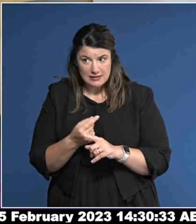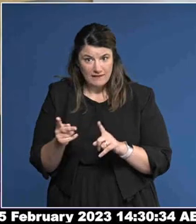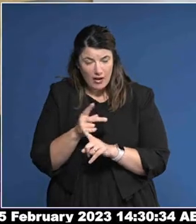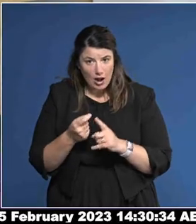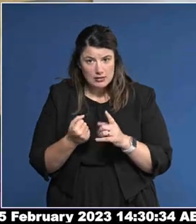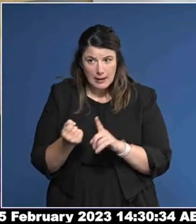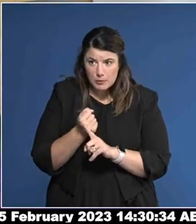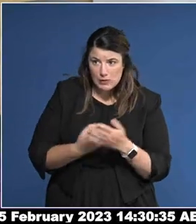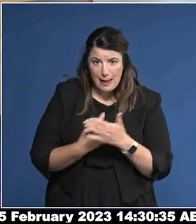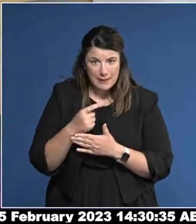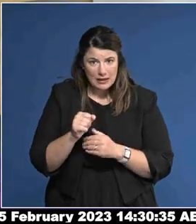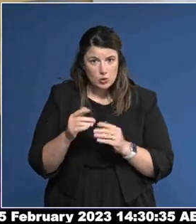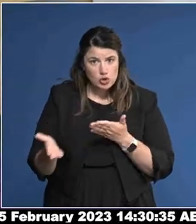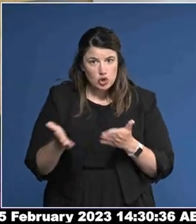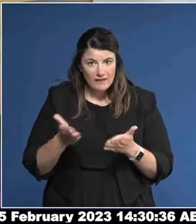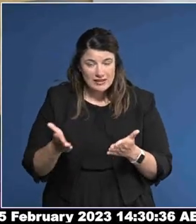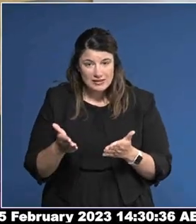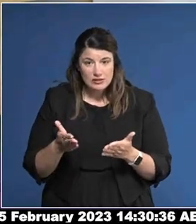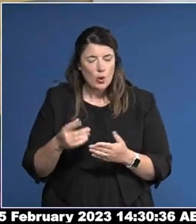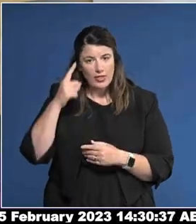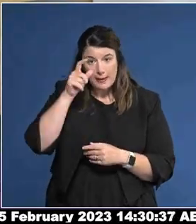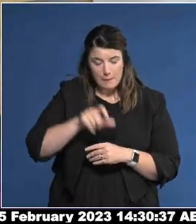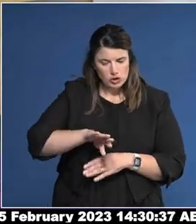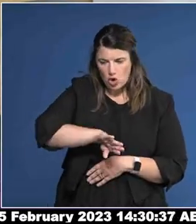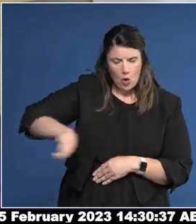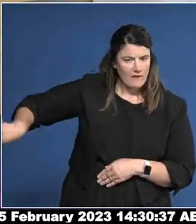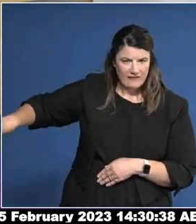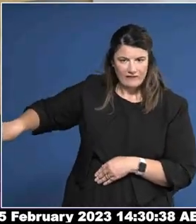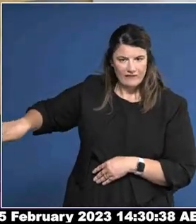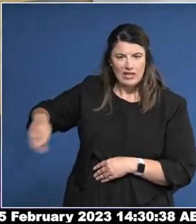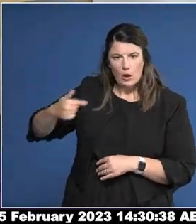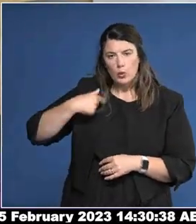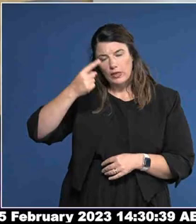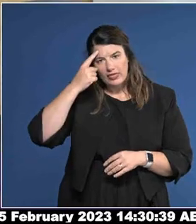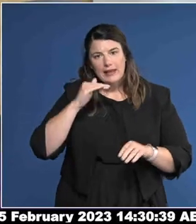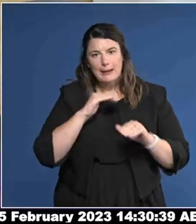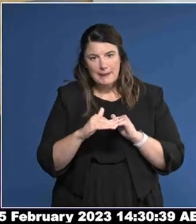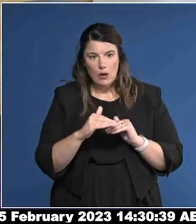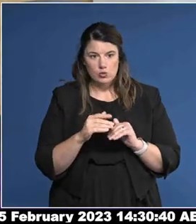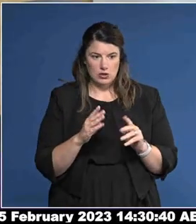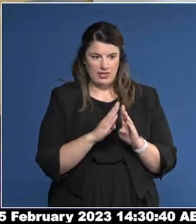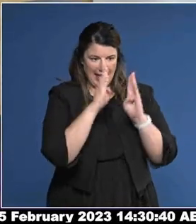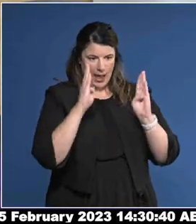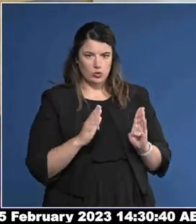So that's stripping out the person. There's a lot of - the responses that we have seen in the Royal Commission very much